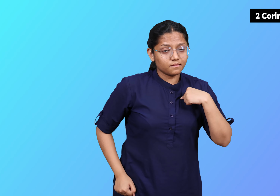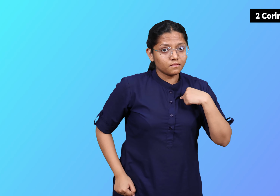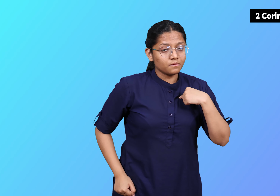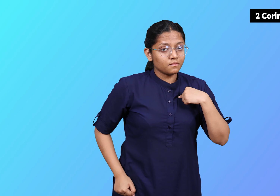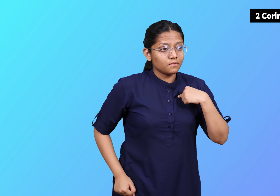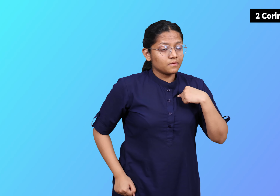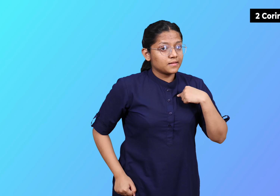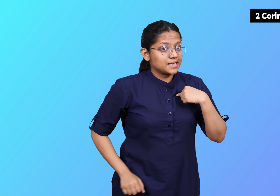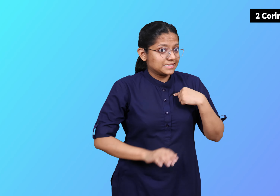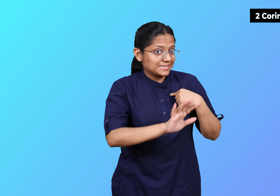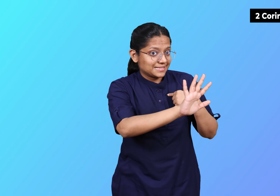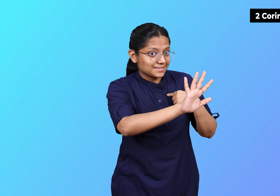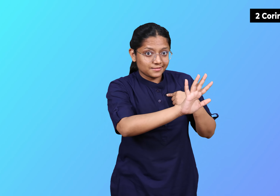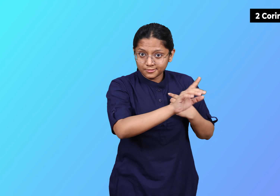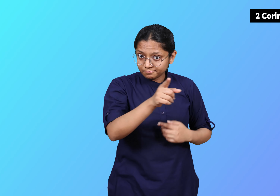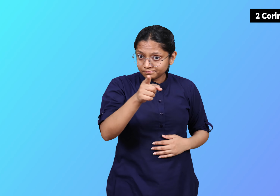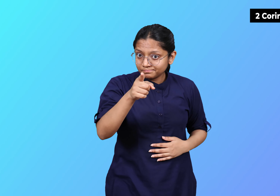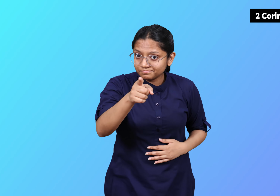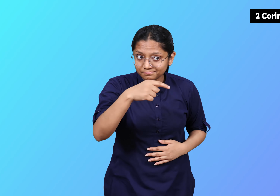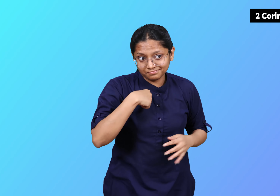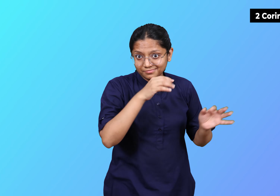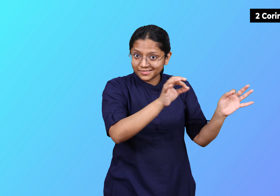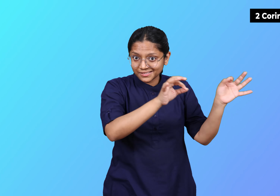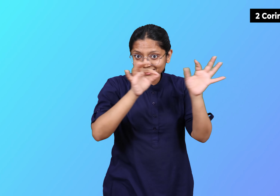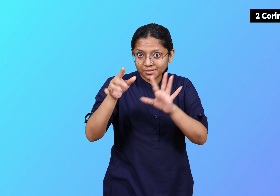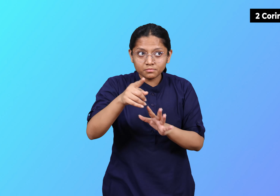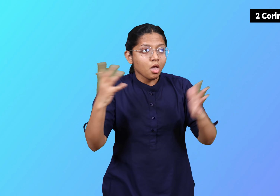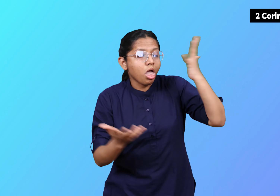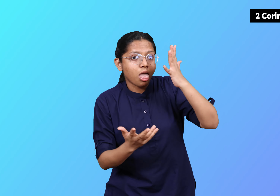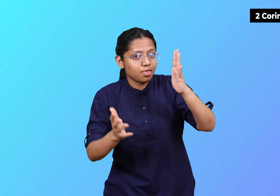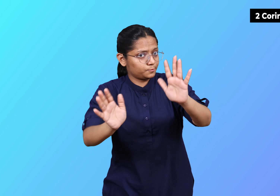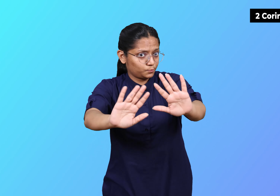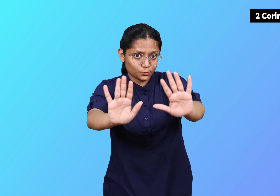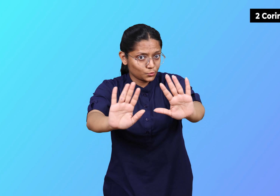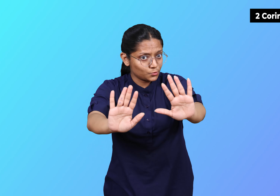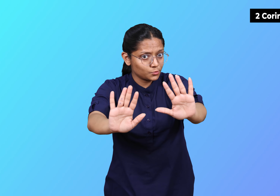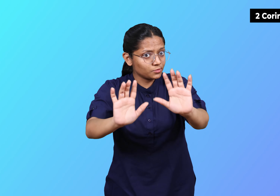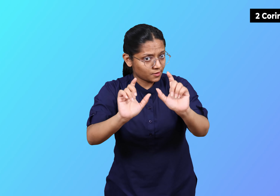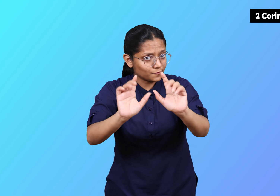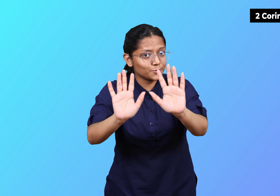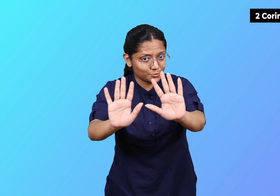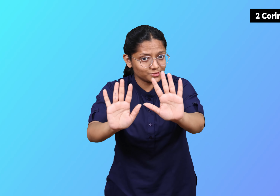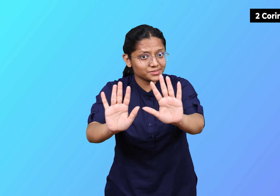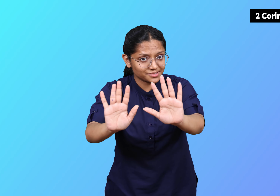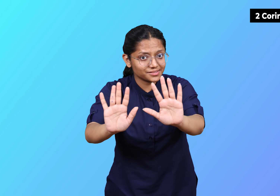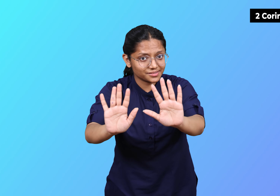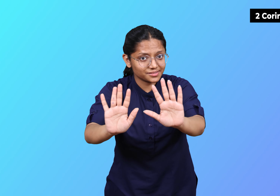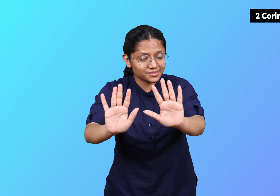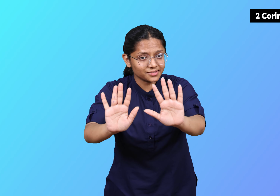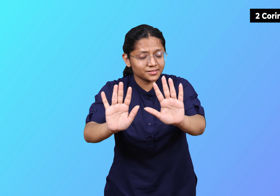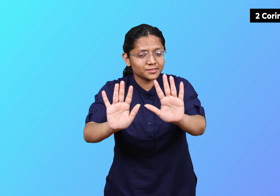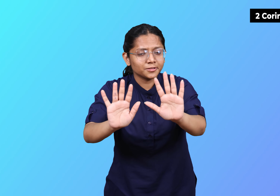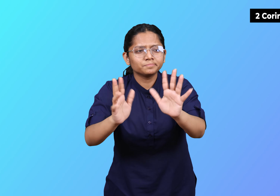Please don’t make me have to use that same boldness with you.